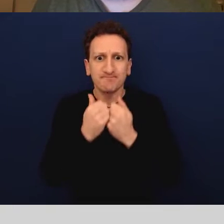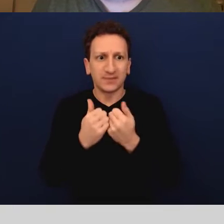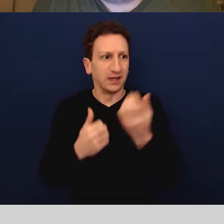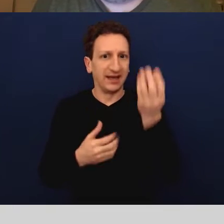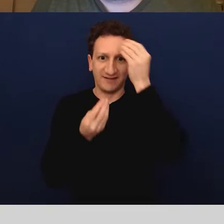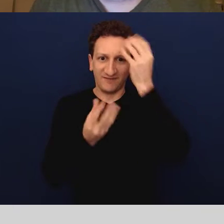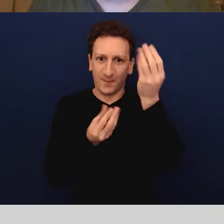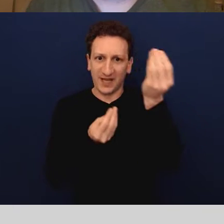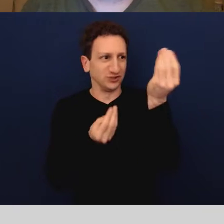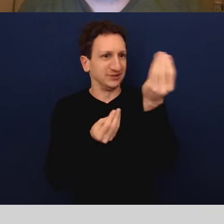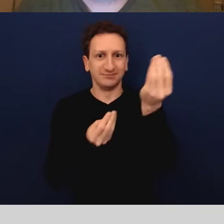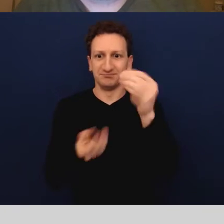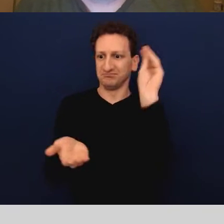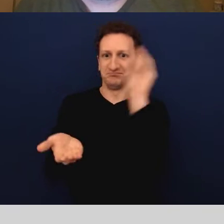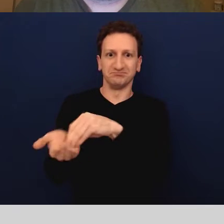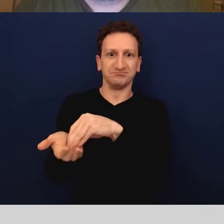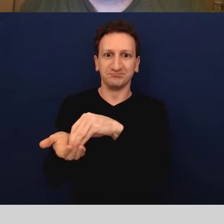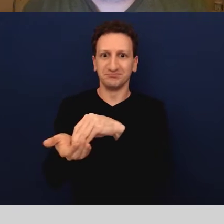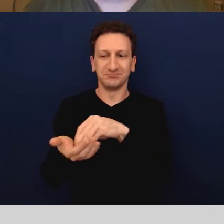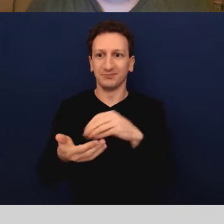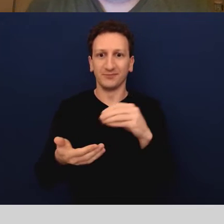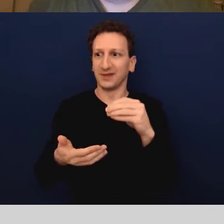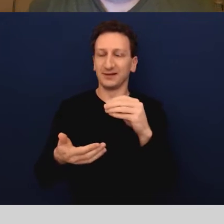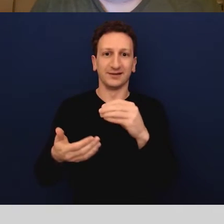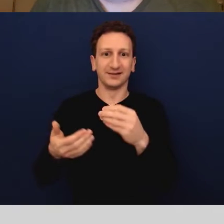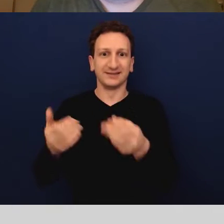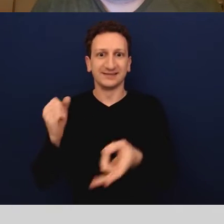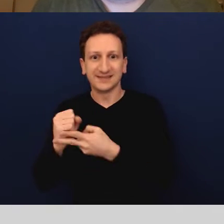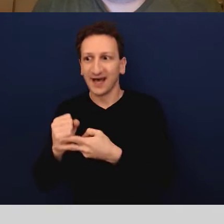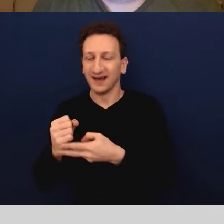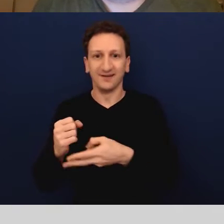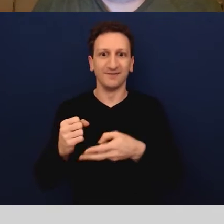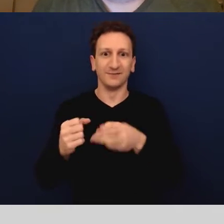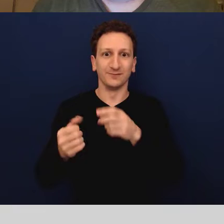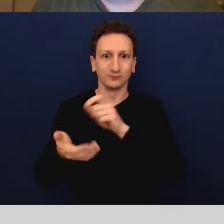That's not what we hinge the concept of the same thing on.